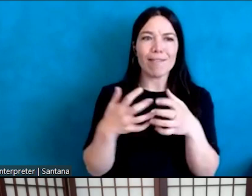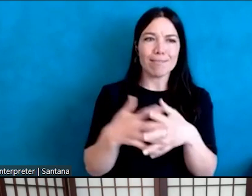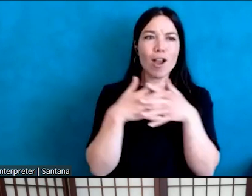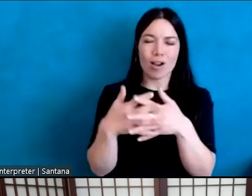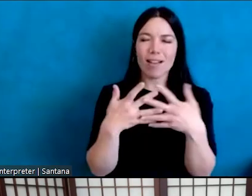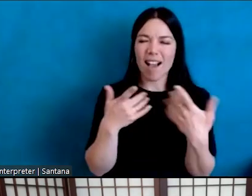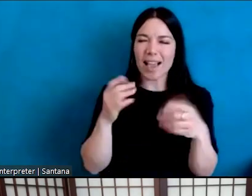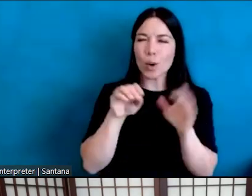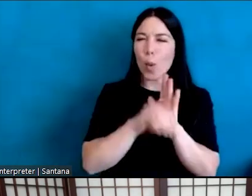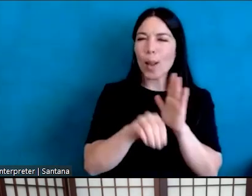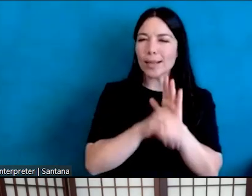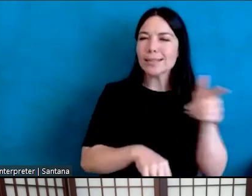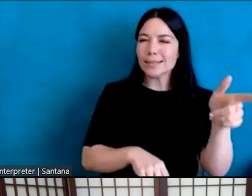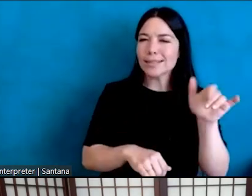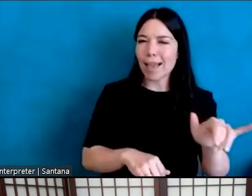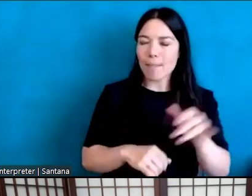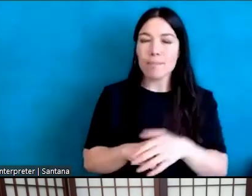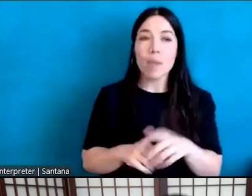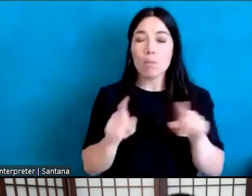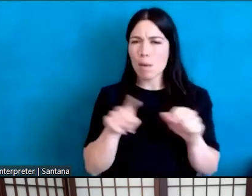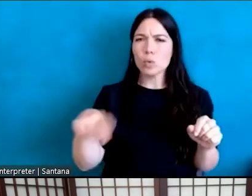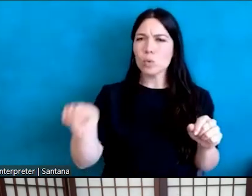But for those who aren't familiar with it, the idea of this group, you know,